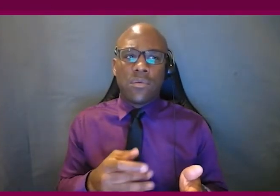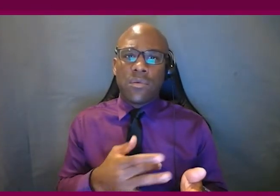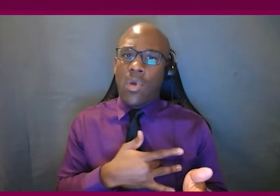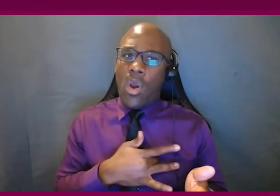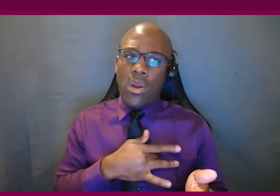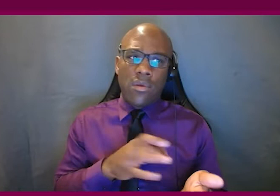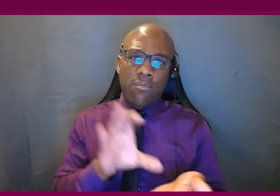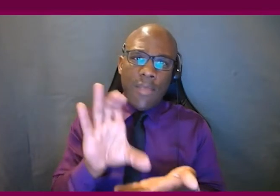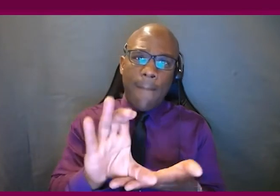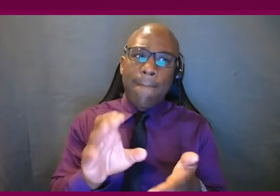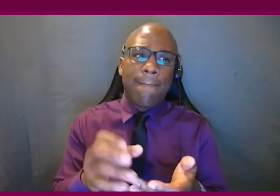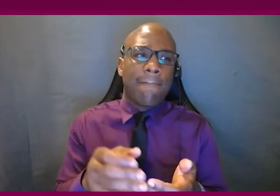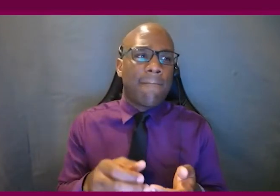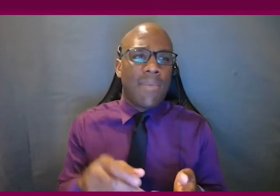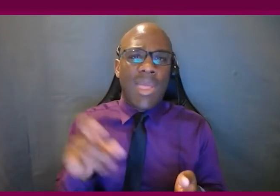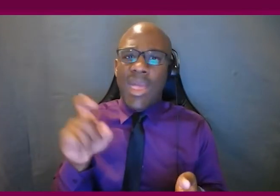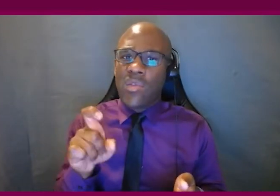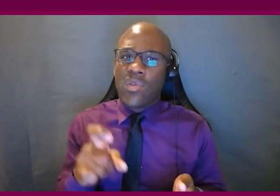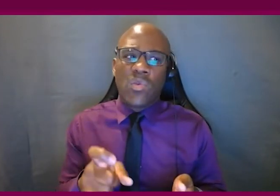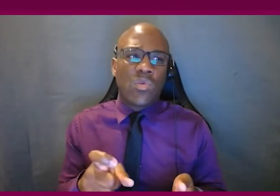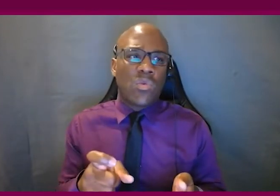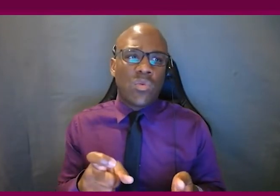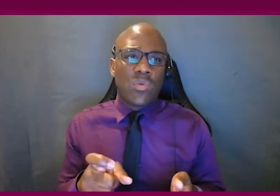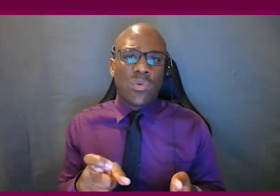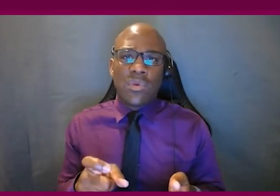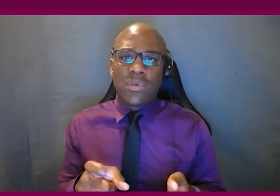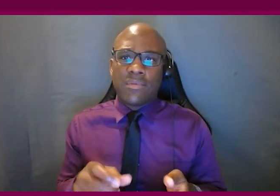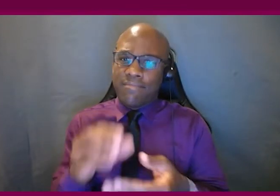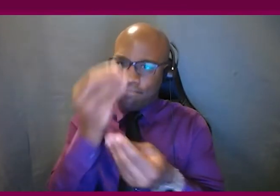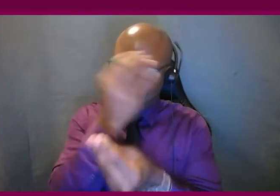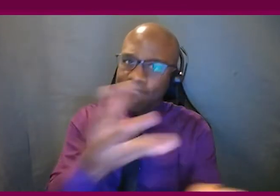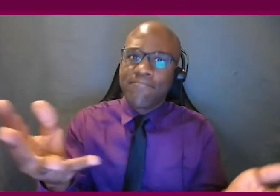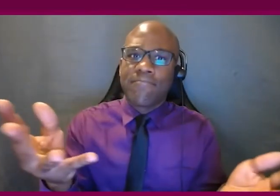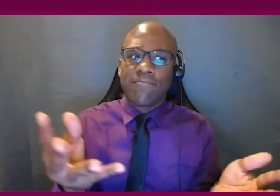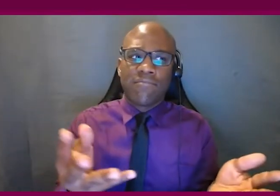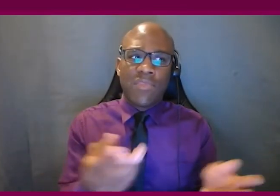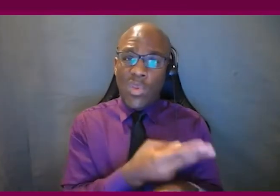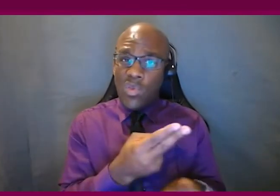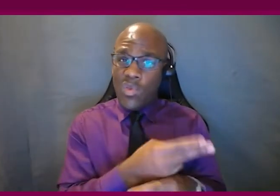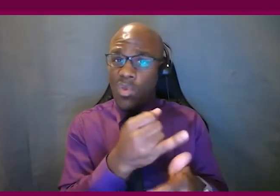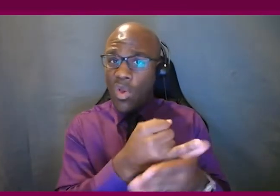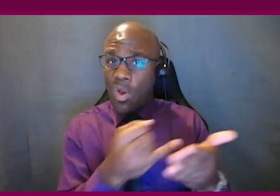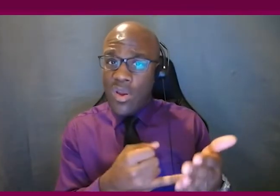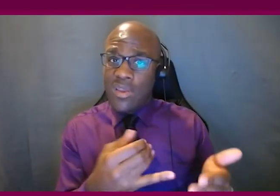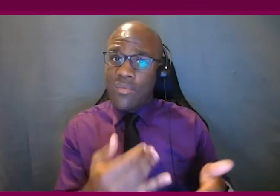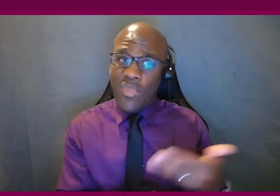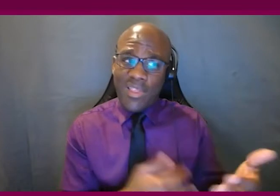And like I said earlier, the arts are so... They're so human.